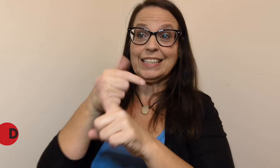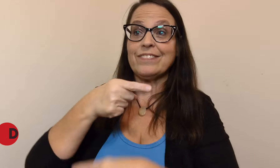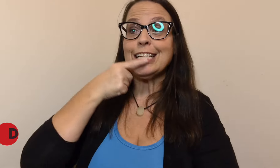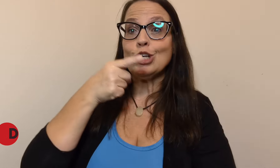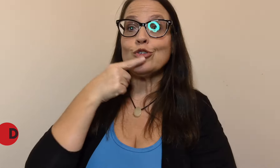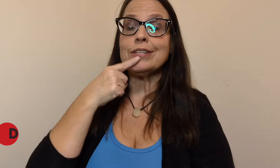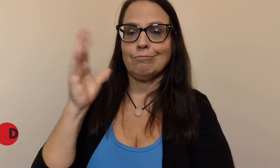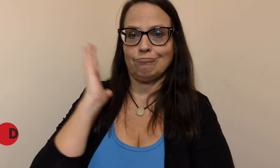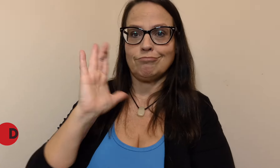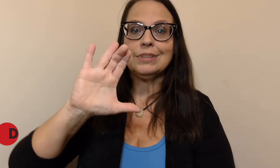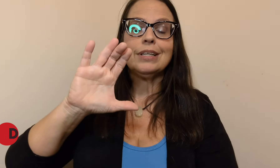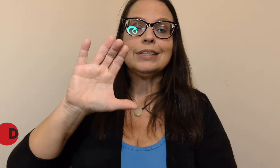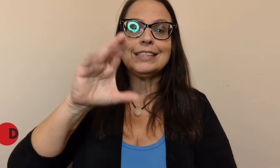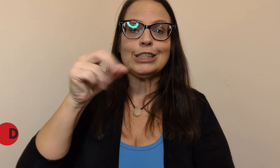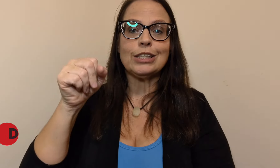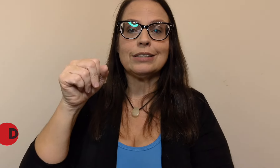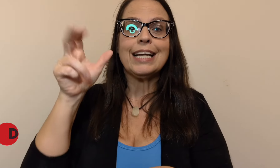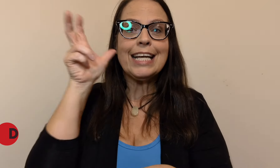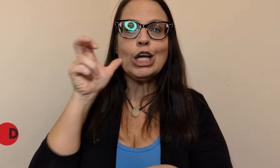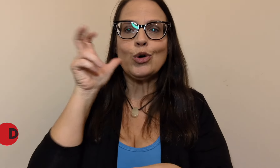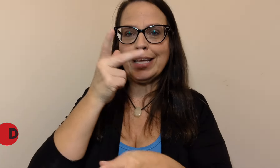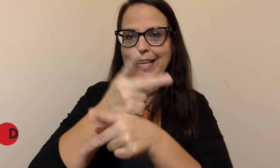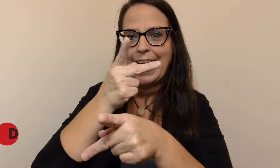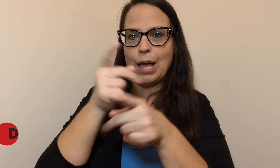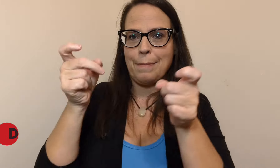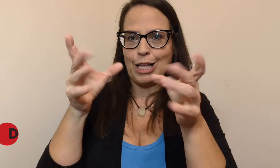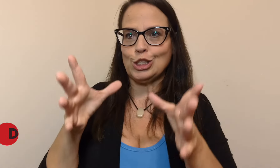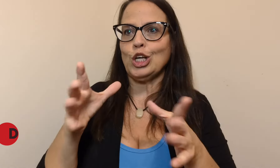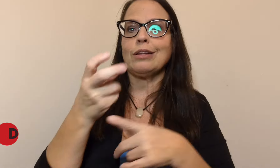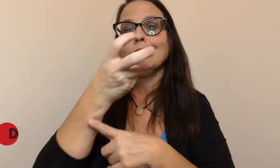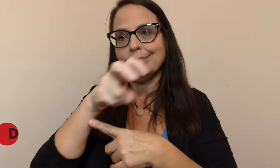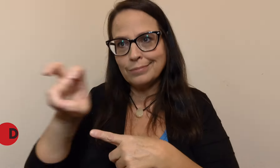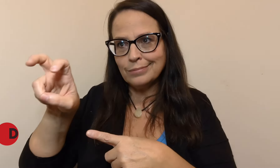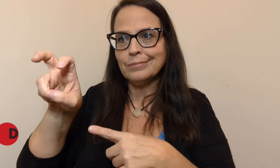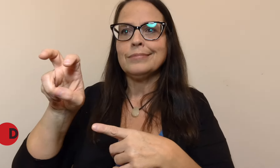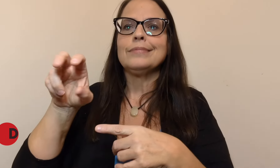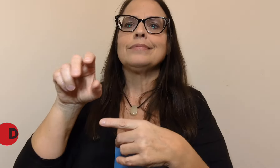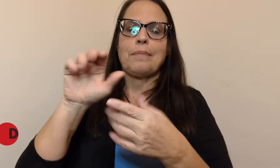Noor is hearing and was CHS Hearing Care manager then transferred recently